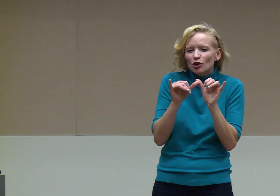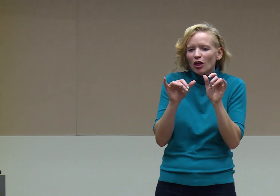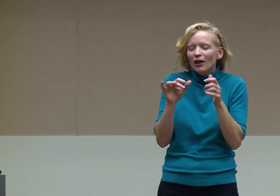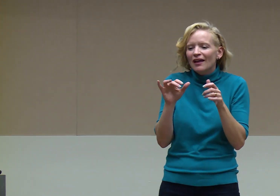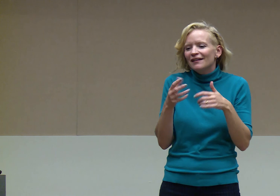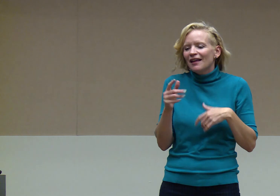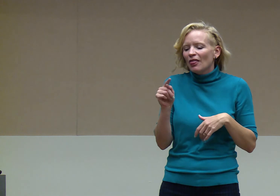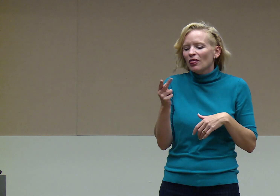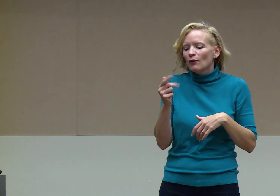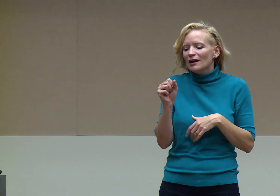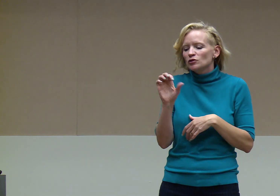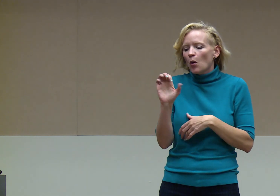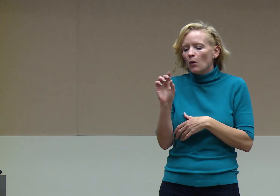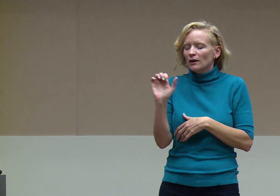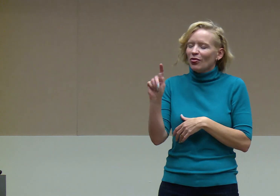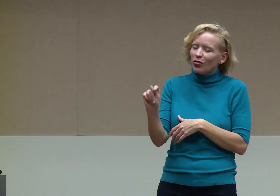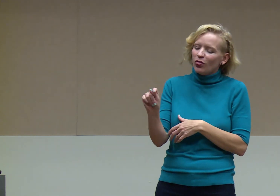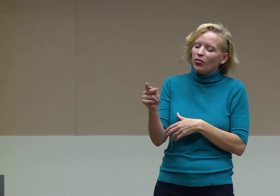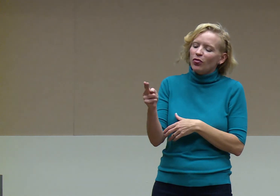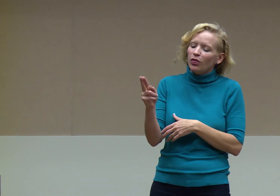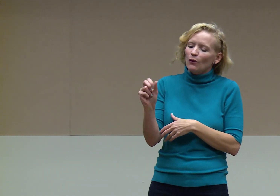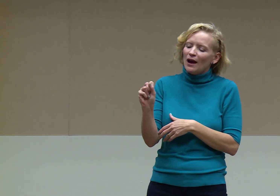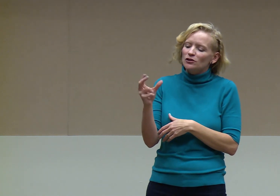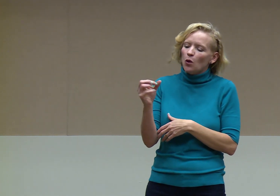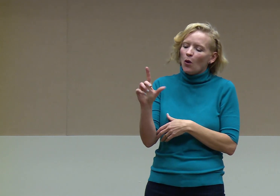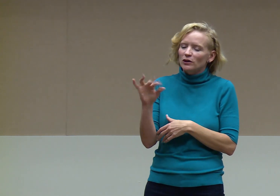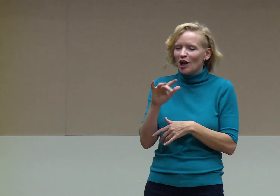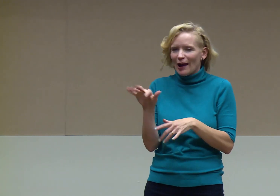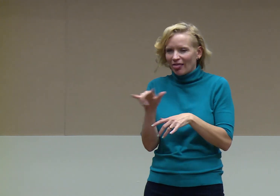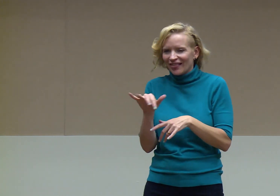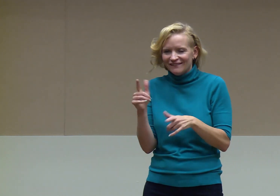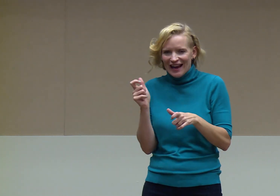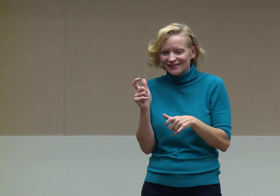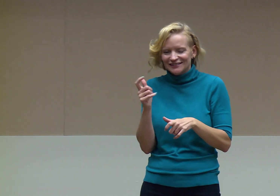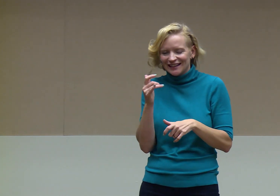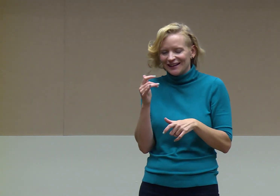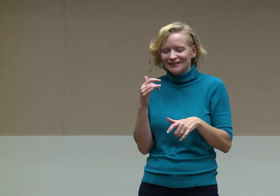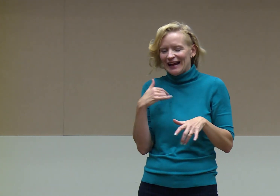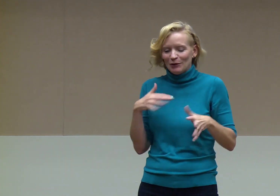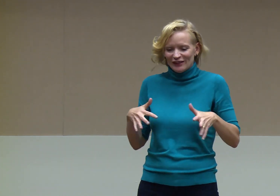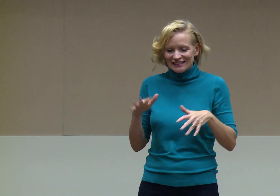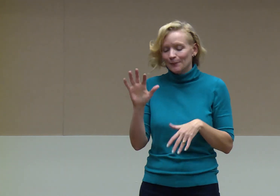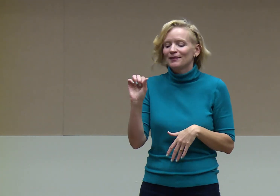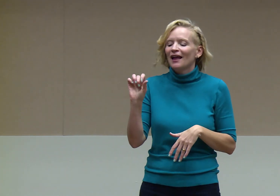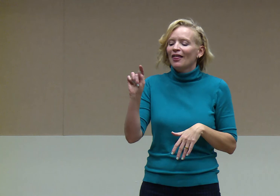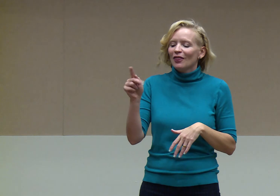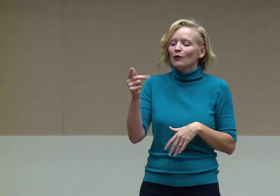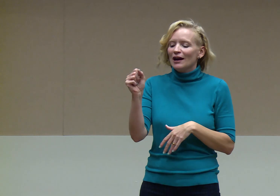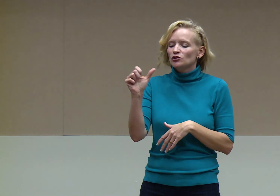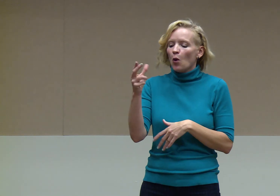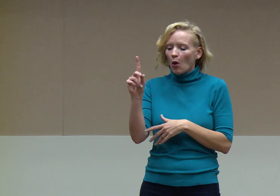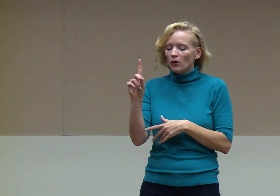It's a technique used to measure the threshold. I'm finger spelling fast. I'm a little bit nervous, but...